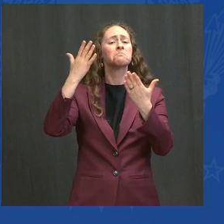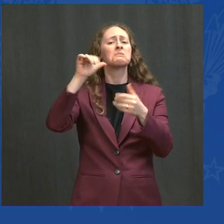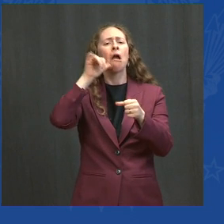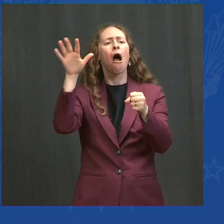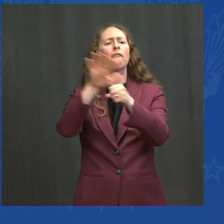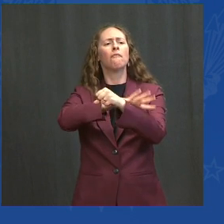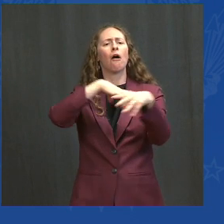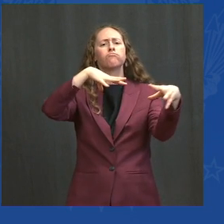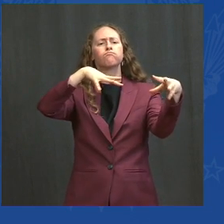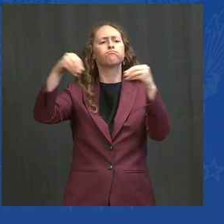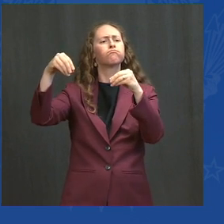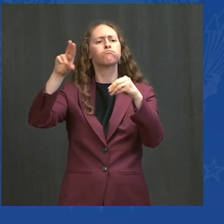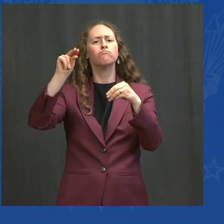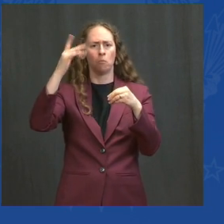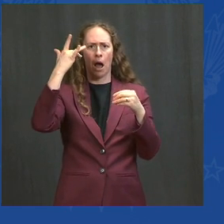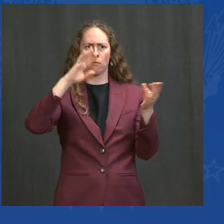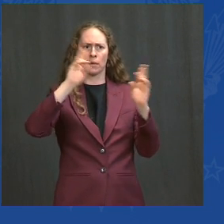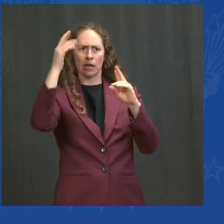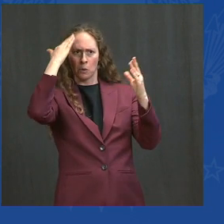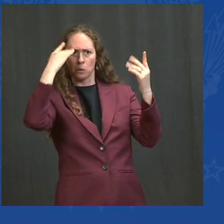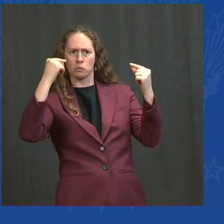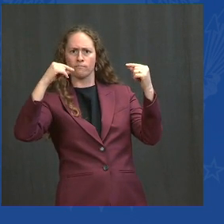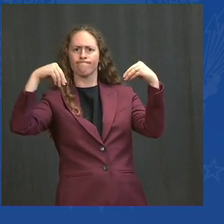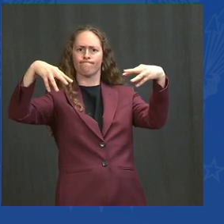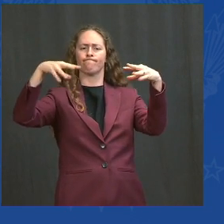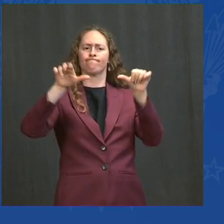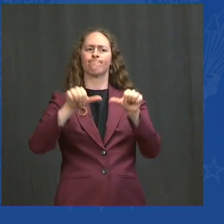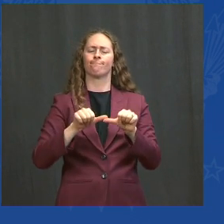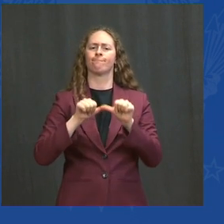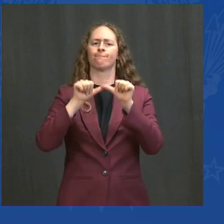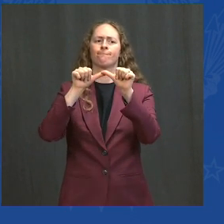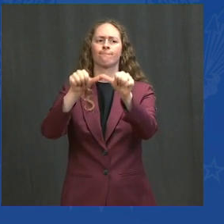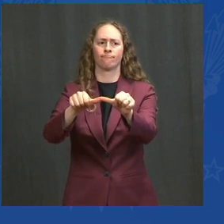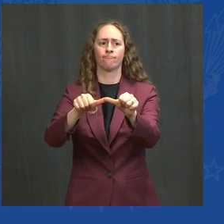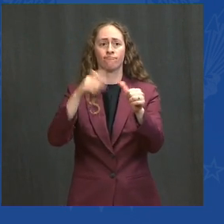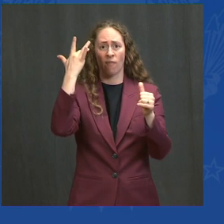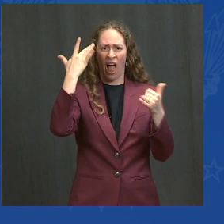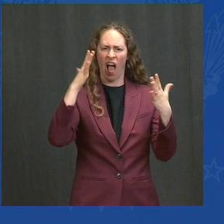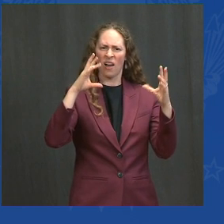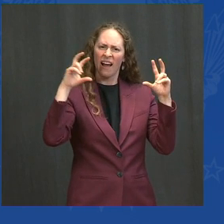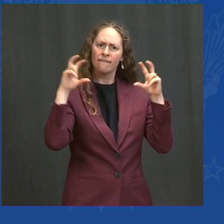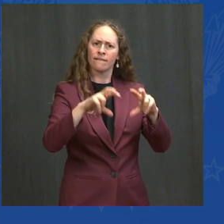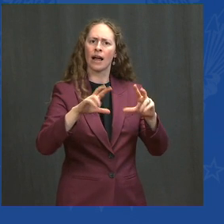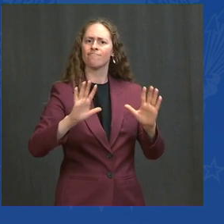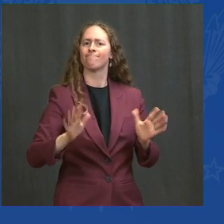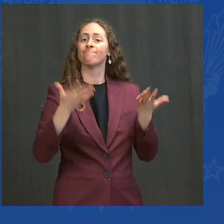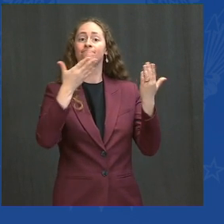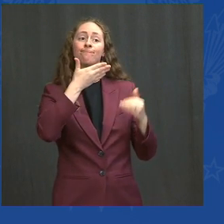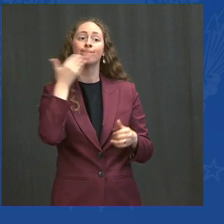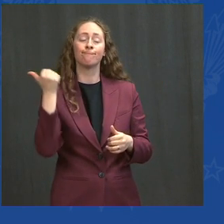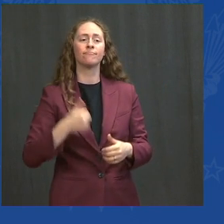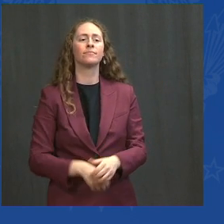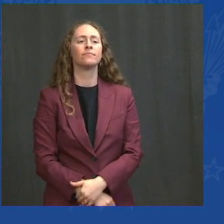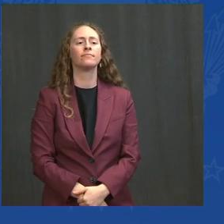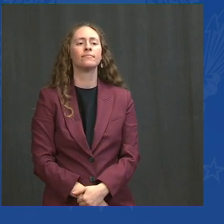once we make these investments. And all -- as all of you know, America has one of the highest road fatality rates